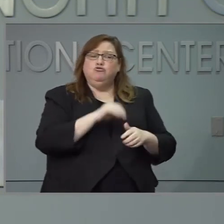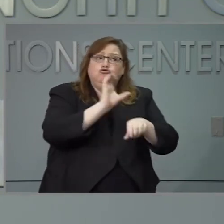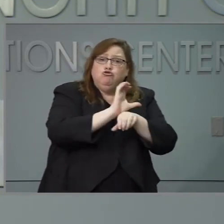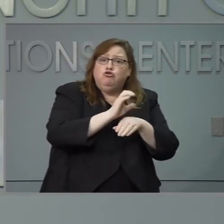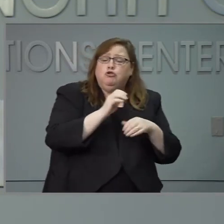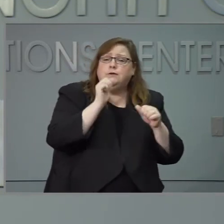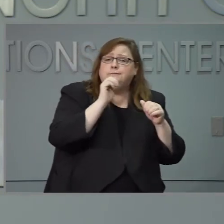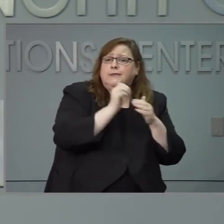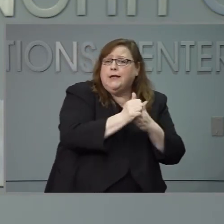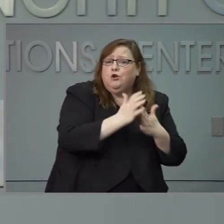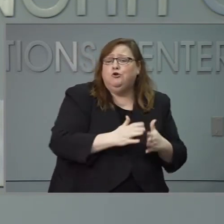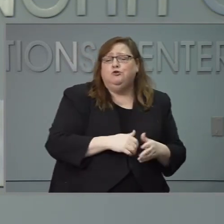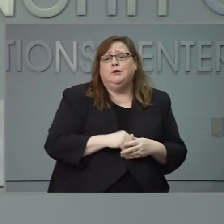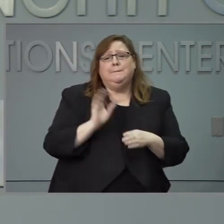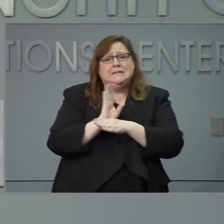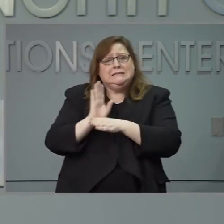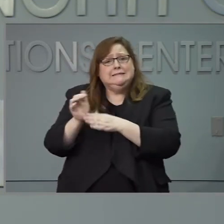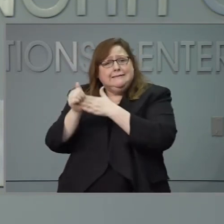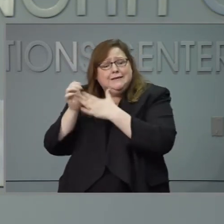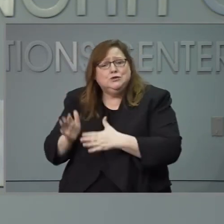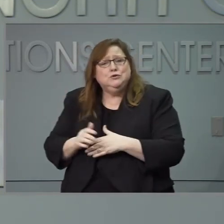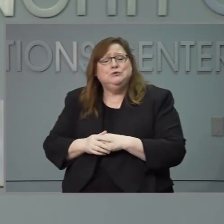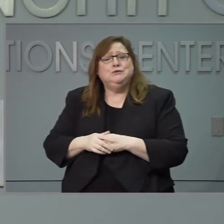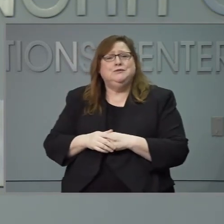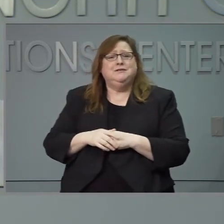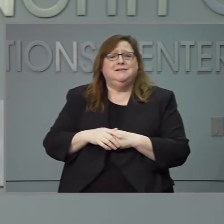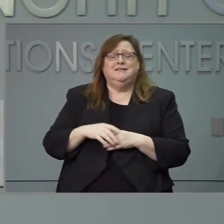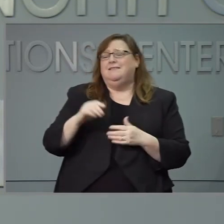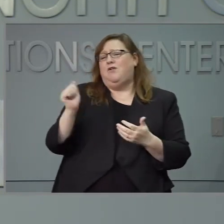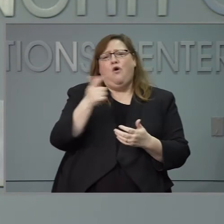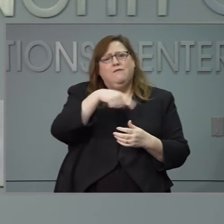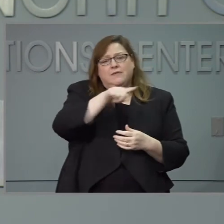SIDO CREADO Y SE LES DIO CRÉDITO DE IMPUESTOS Y ES MUY